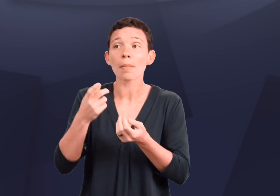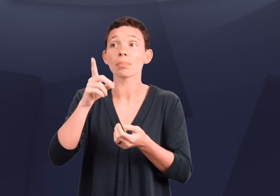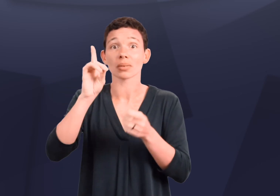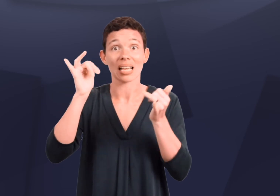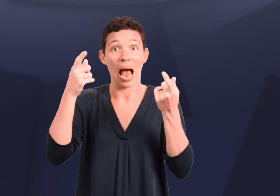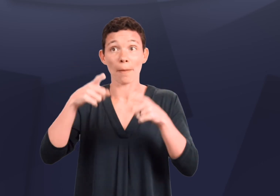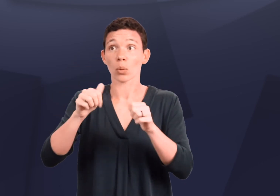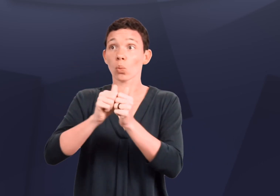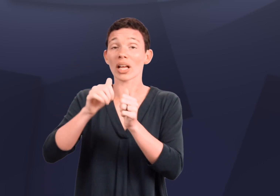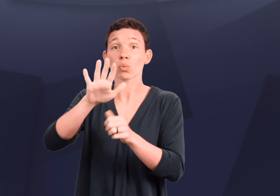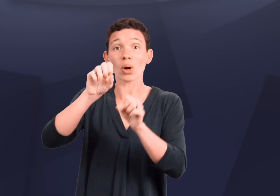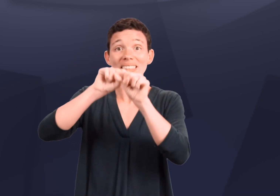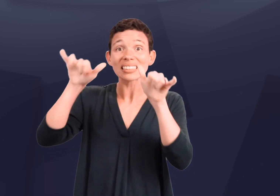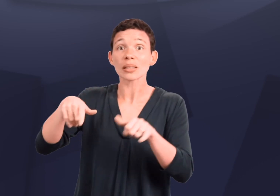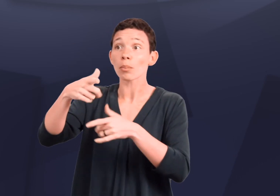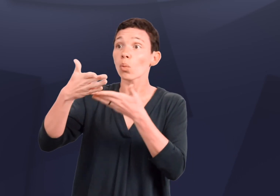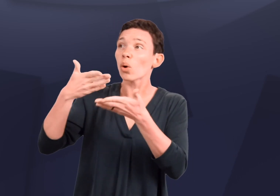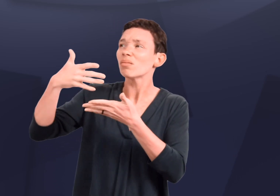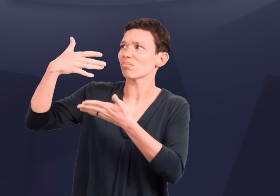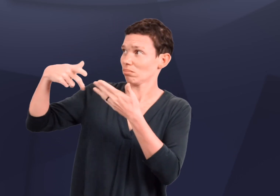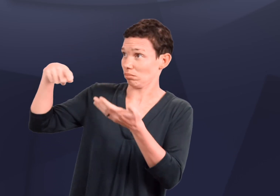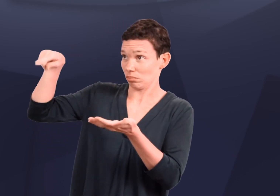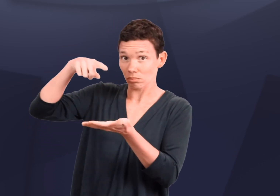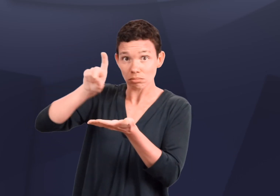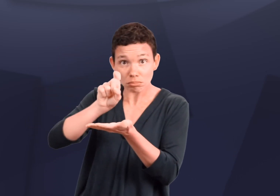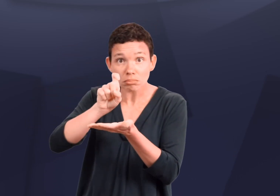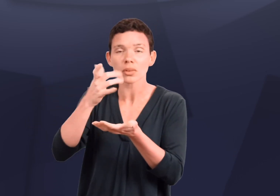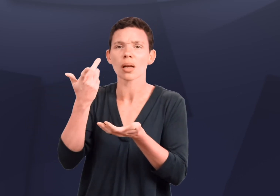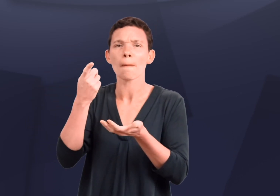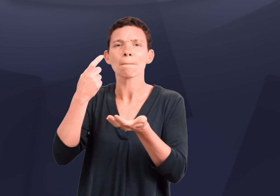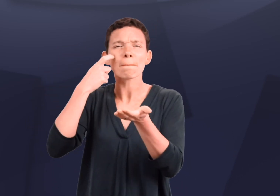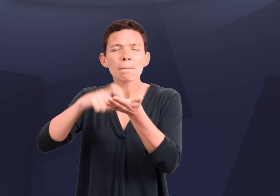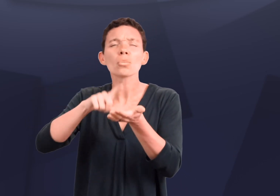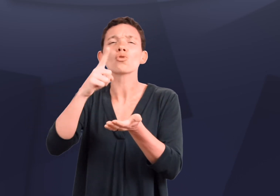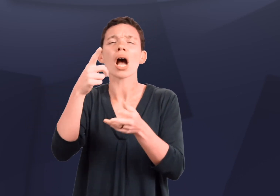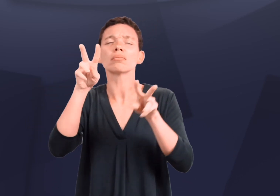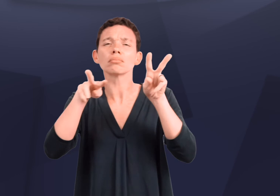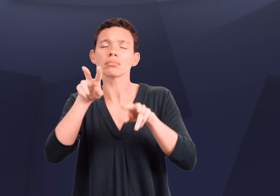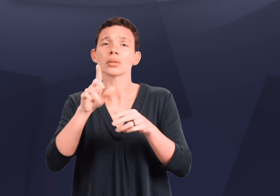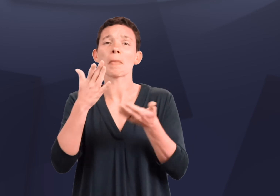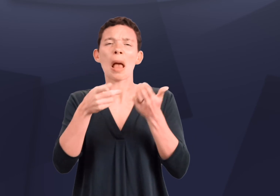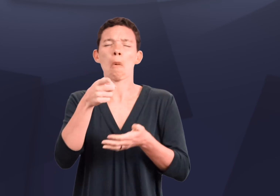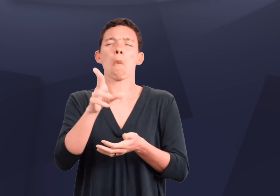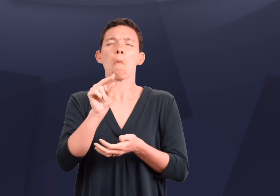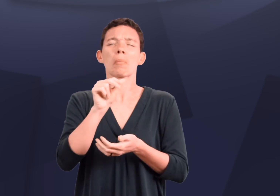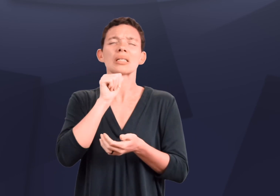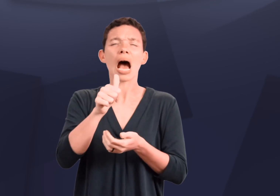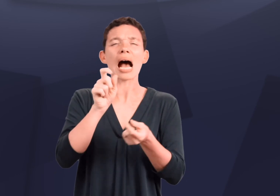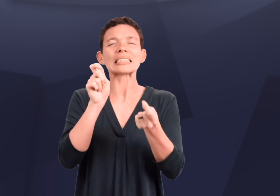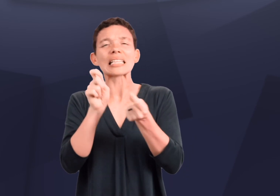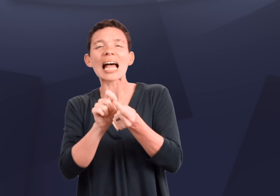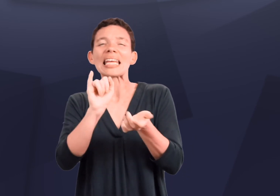Does this happen when you work with families within your system? Maybe not exactly but could be seen that way.